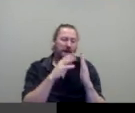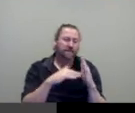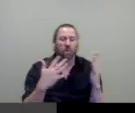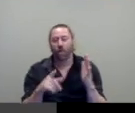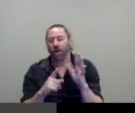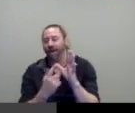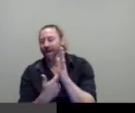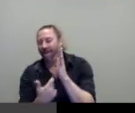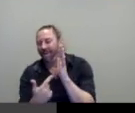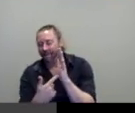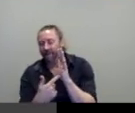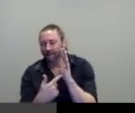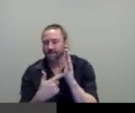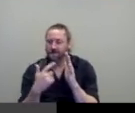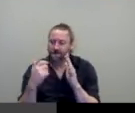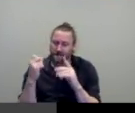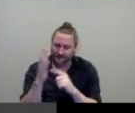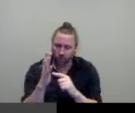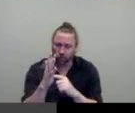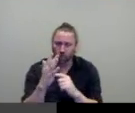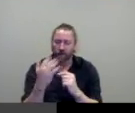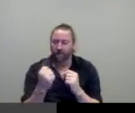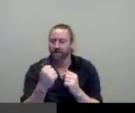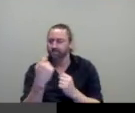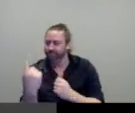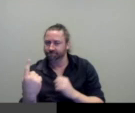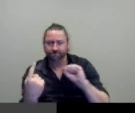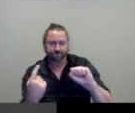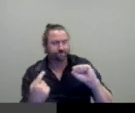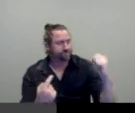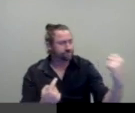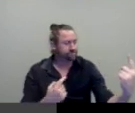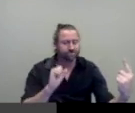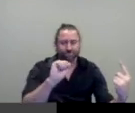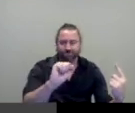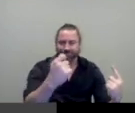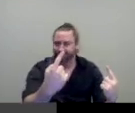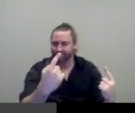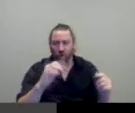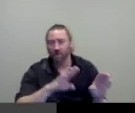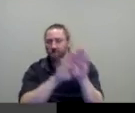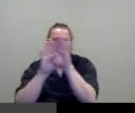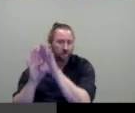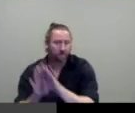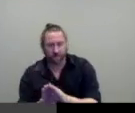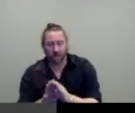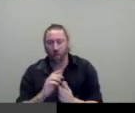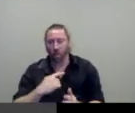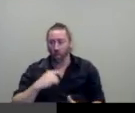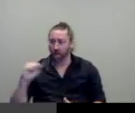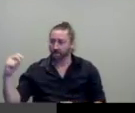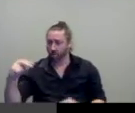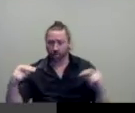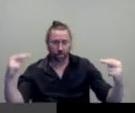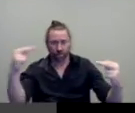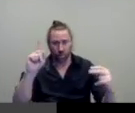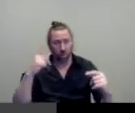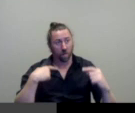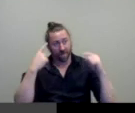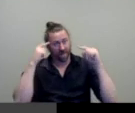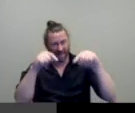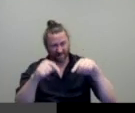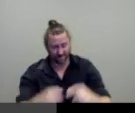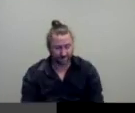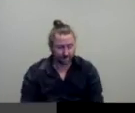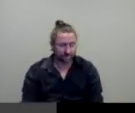arts essential independence from what can be said about it untitled artworks like these are asking